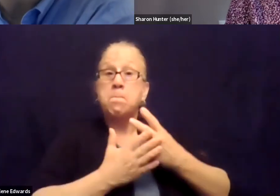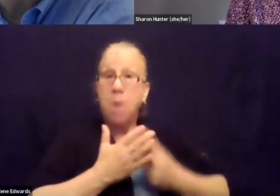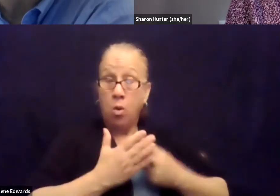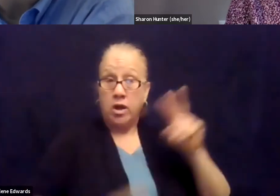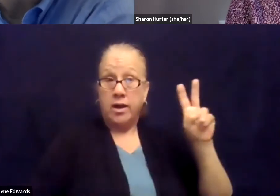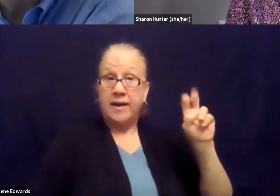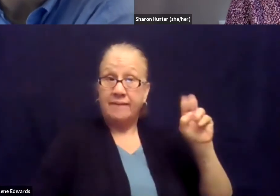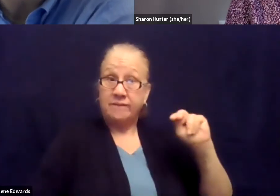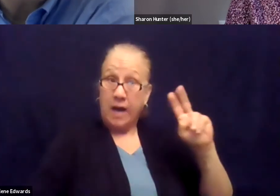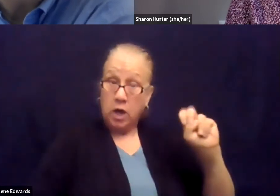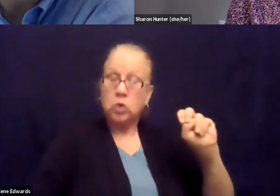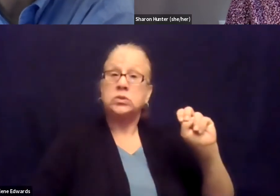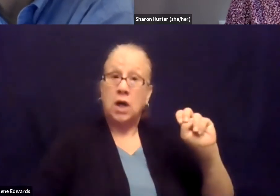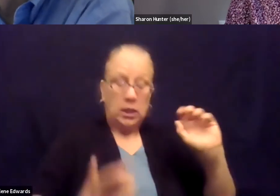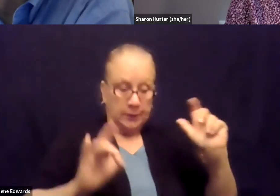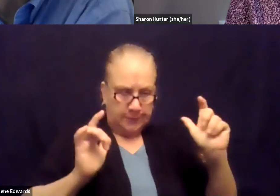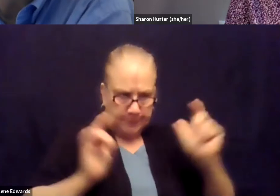There's a small distinction between the two, just a